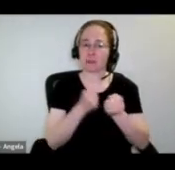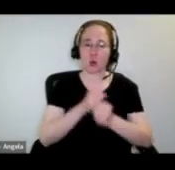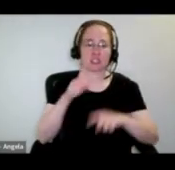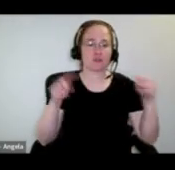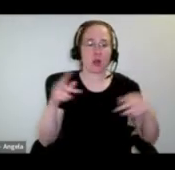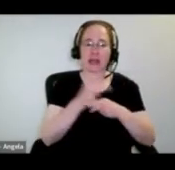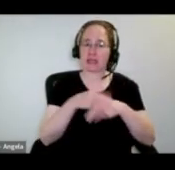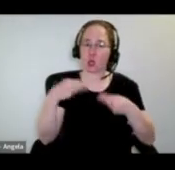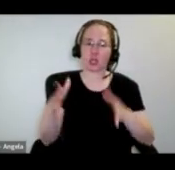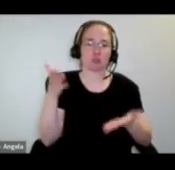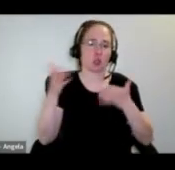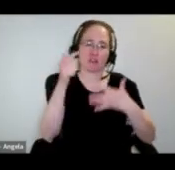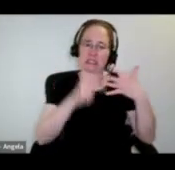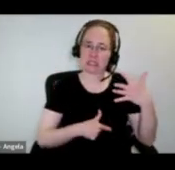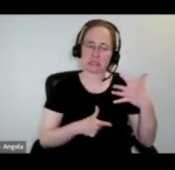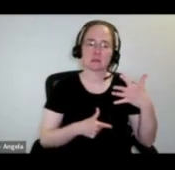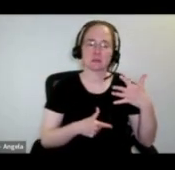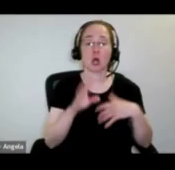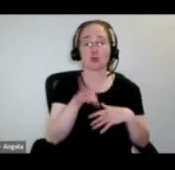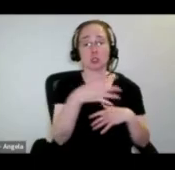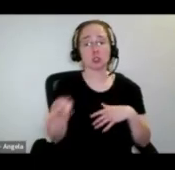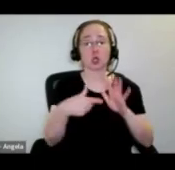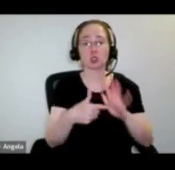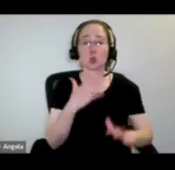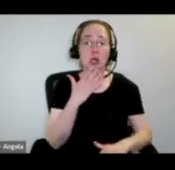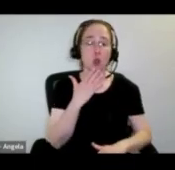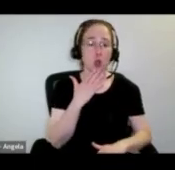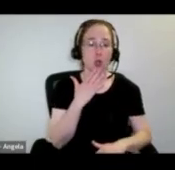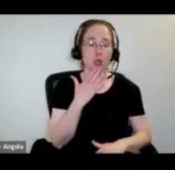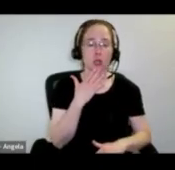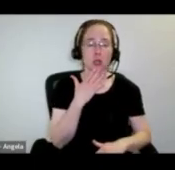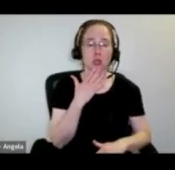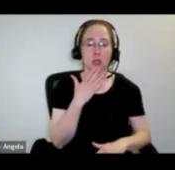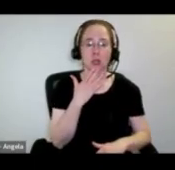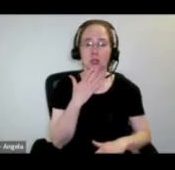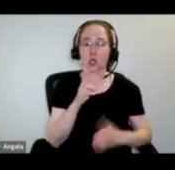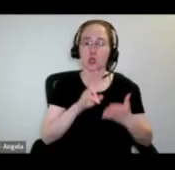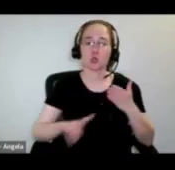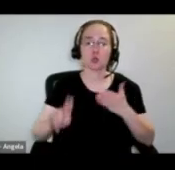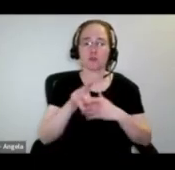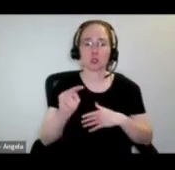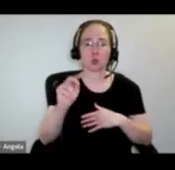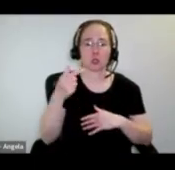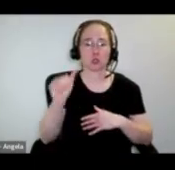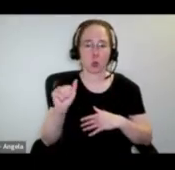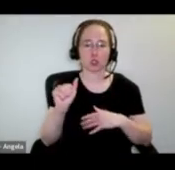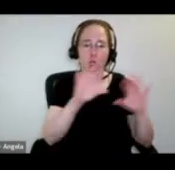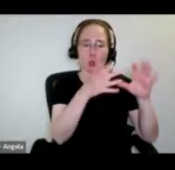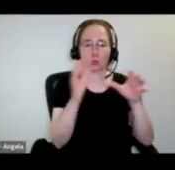David Watkins: This slide, shows that DAS supports a variety of caregiver services. So, the chart shows by color.